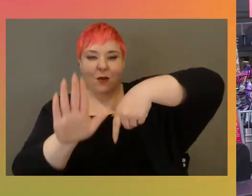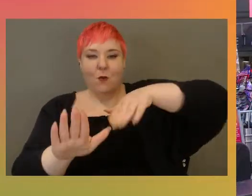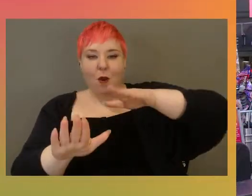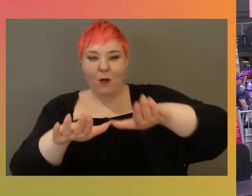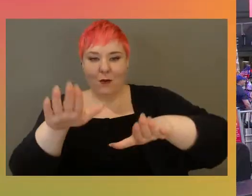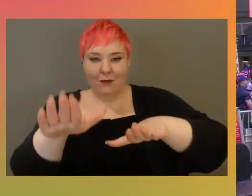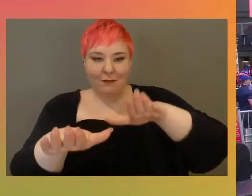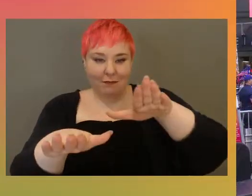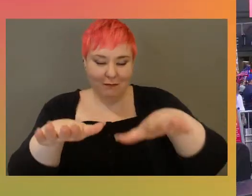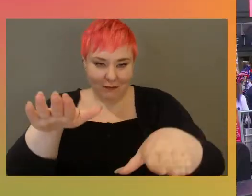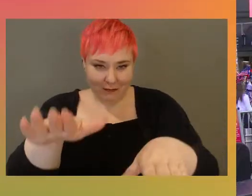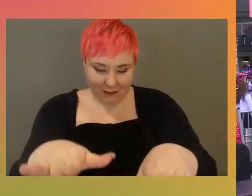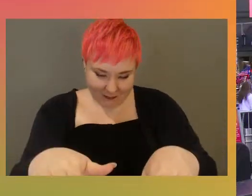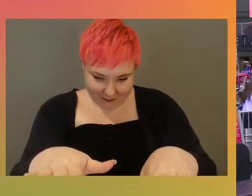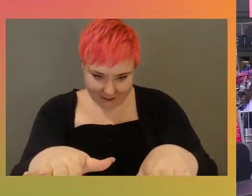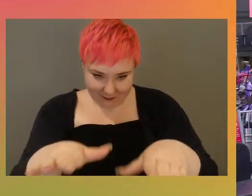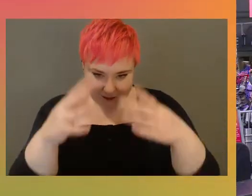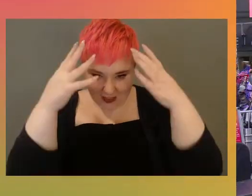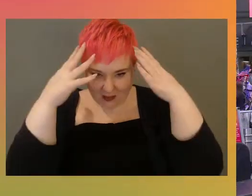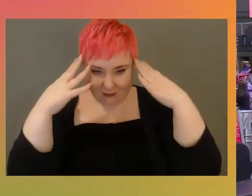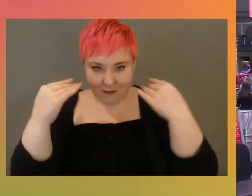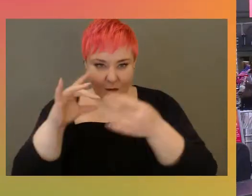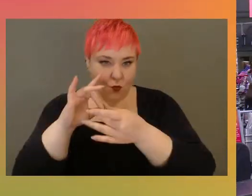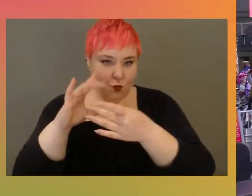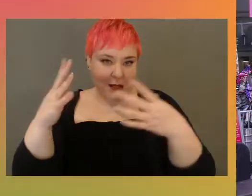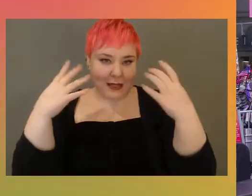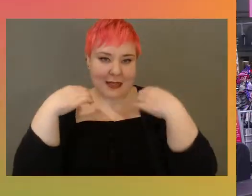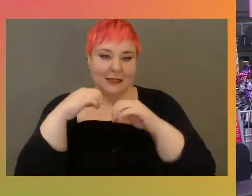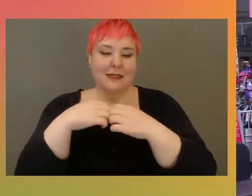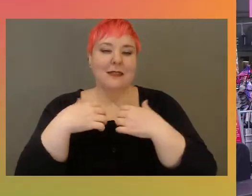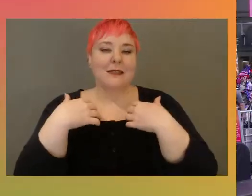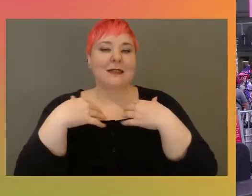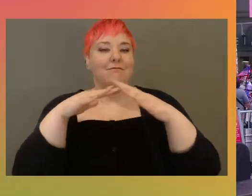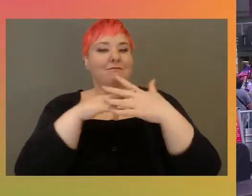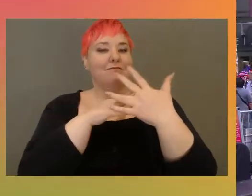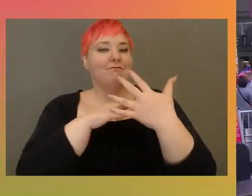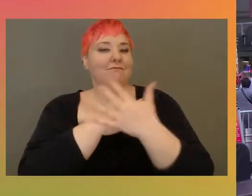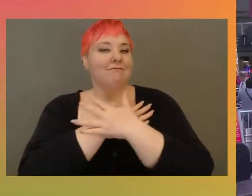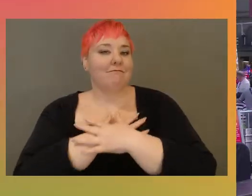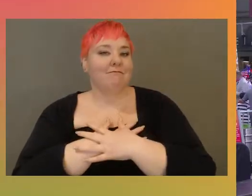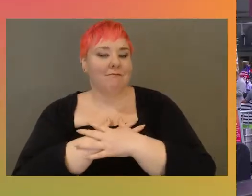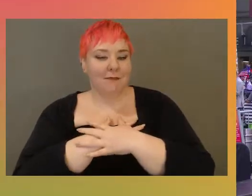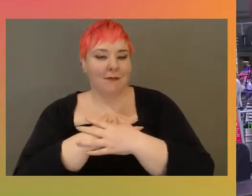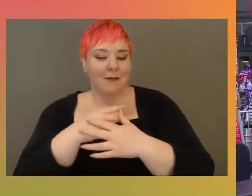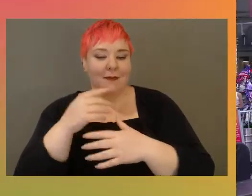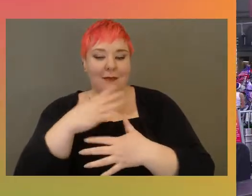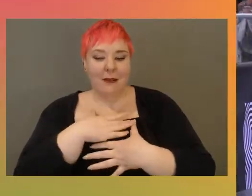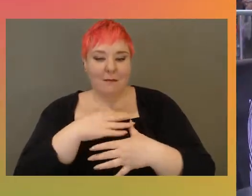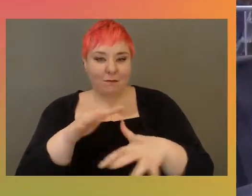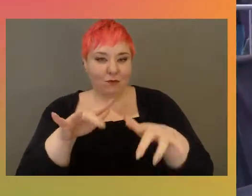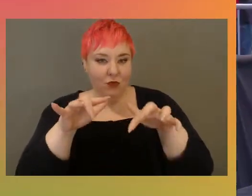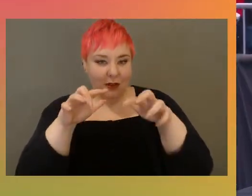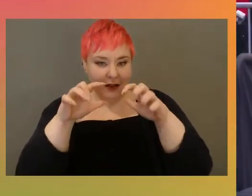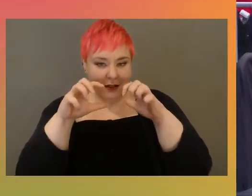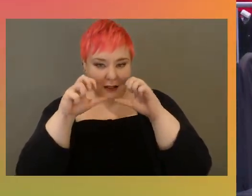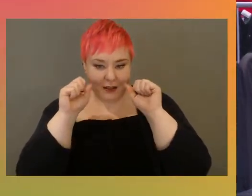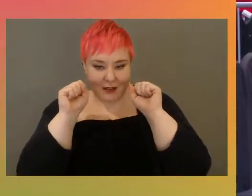WALK YOUR HANDS FORWARD INTO THE FORWARD BEND. WALK, WALK, WALK YOUR HANDS